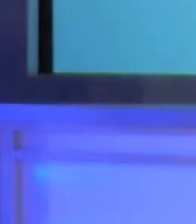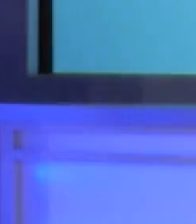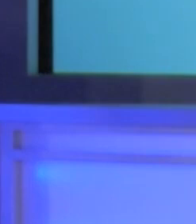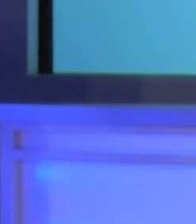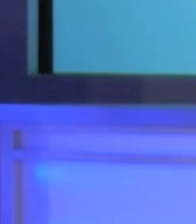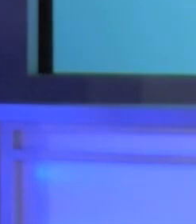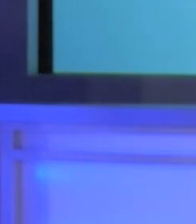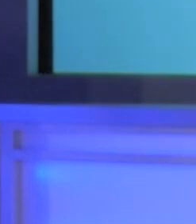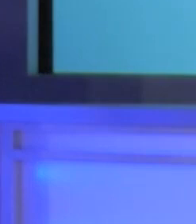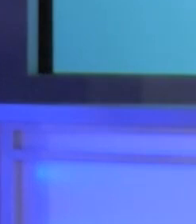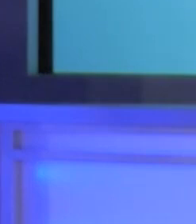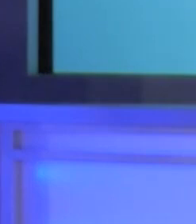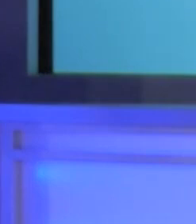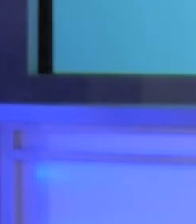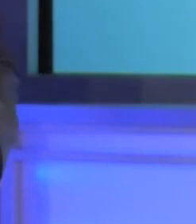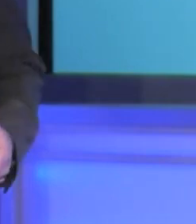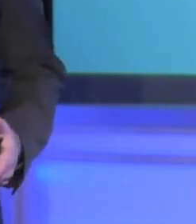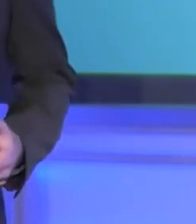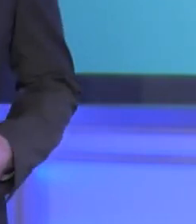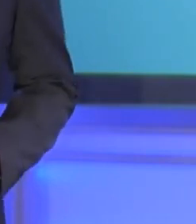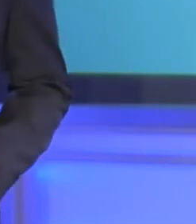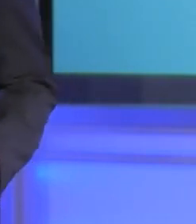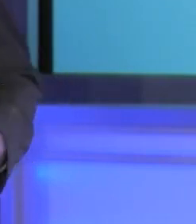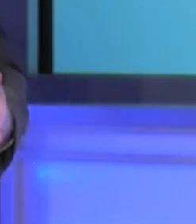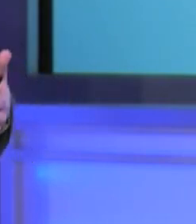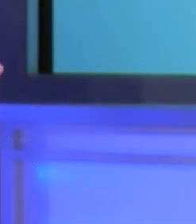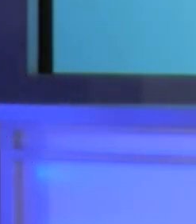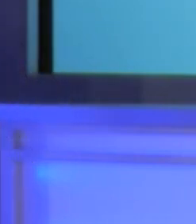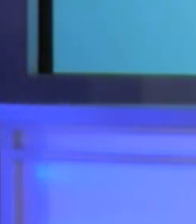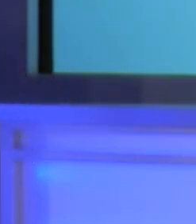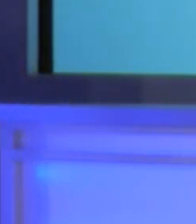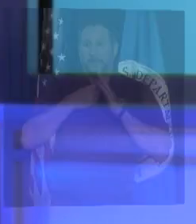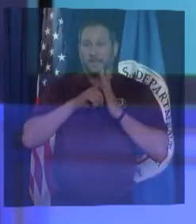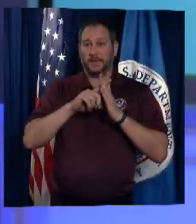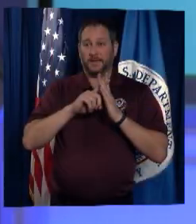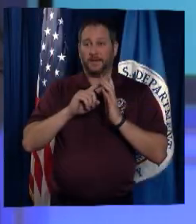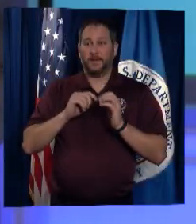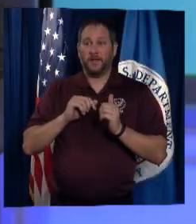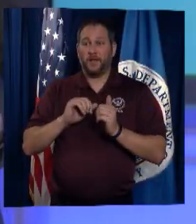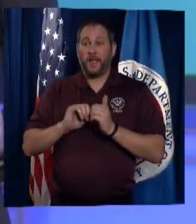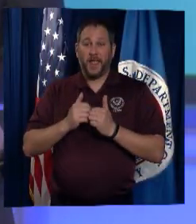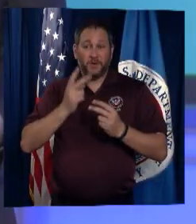polycentric way. Once you begin seeing that and that way of seeing it will